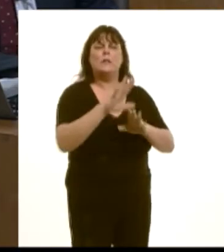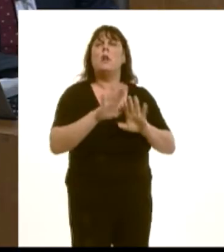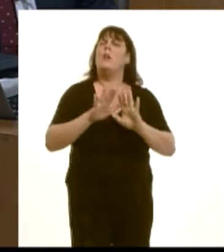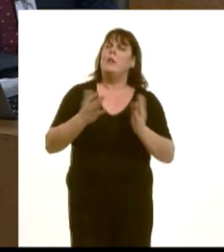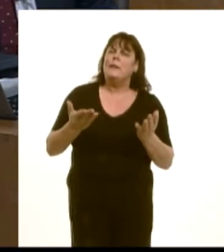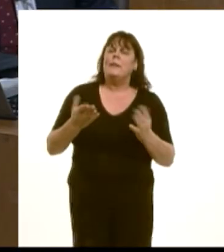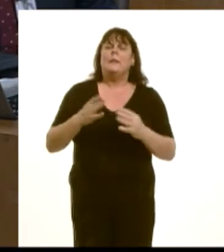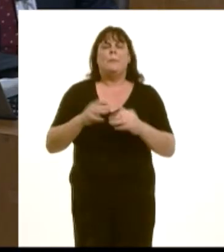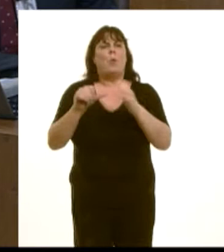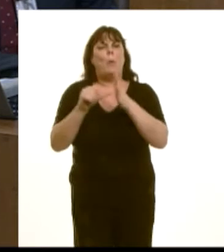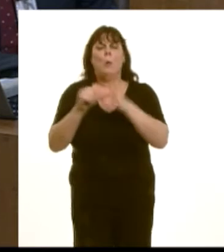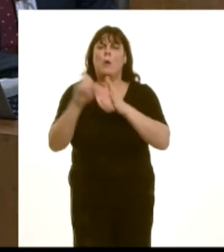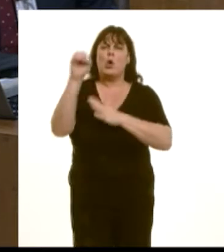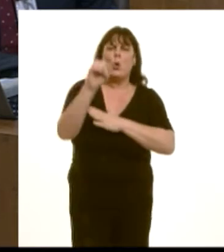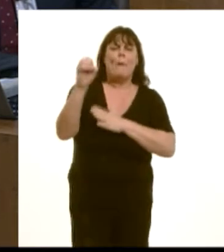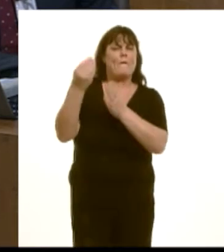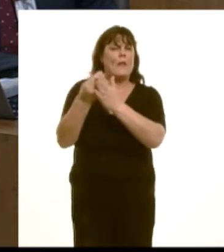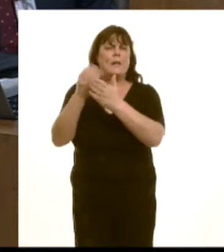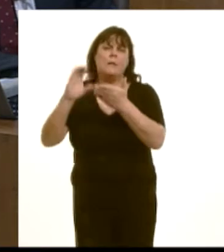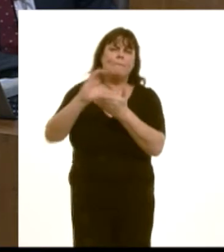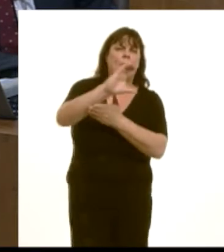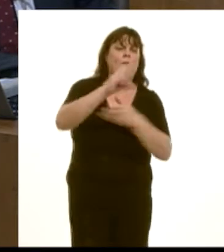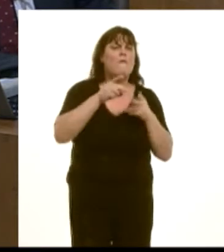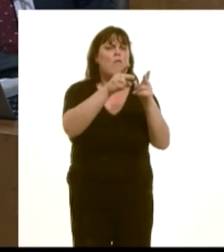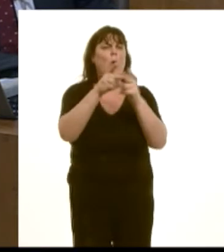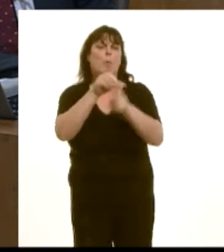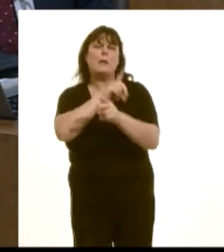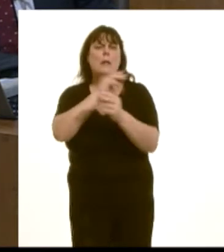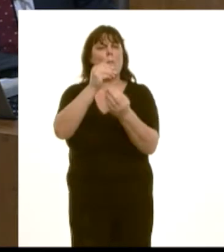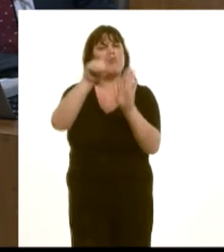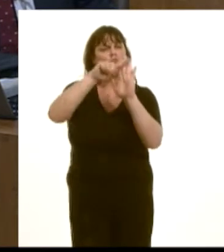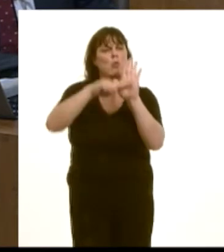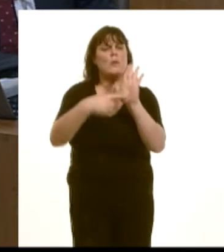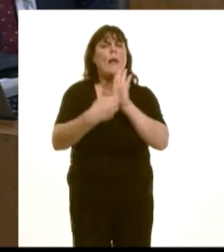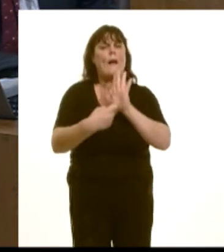structural funds is a difficult one, because there are some restrictions in place for use